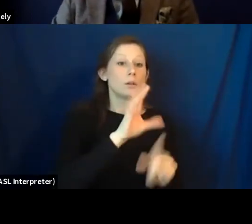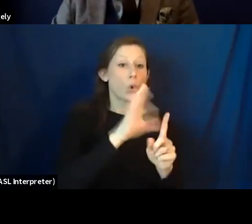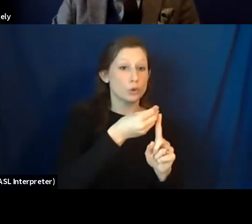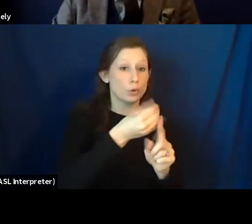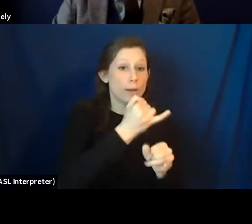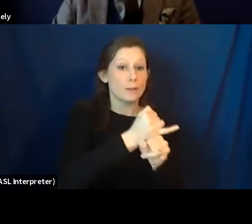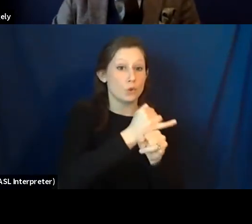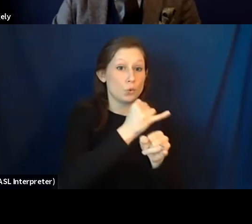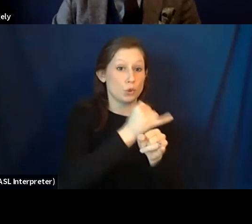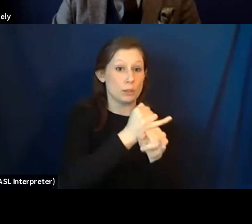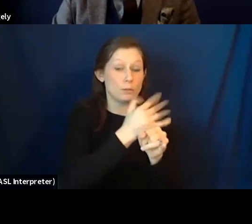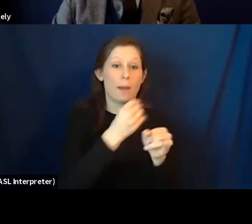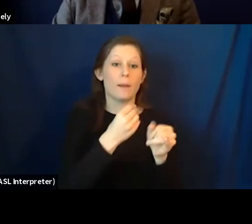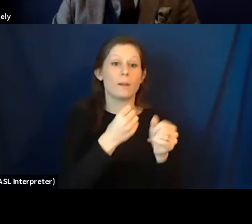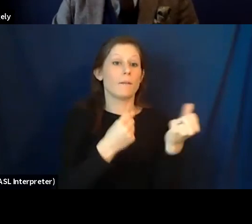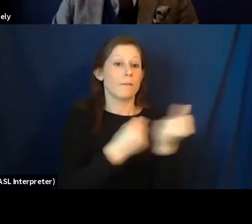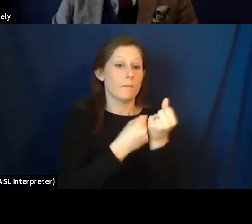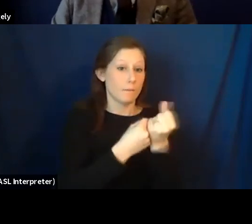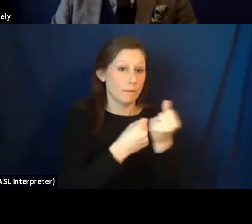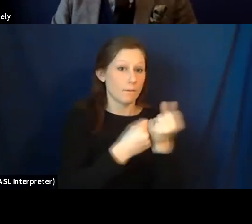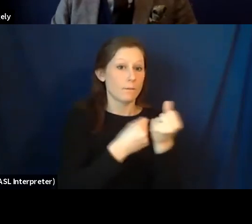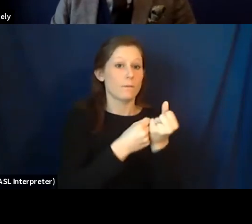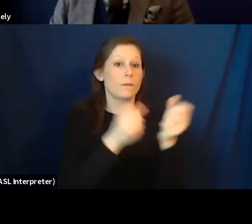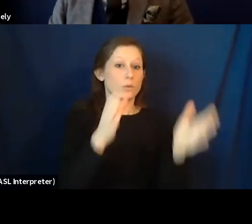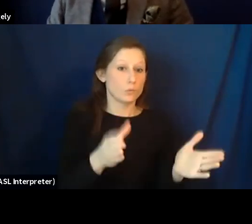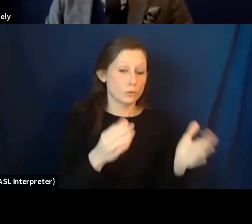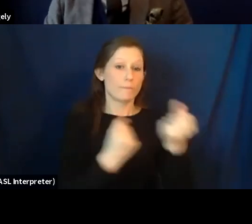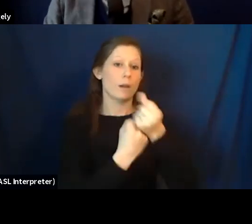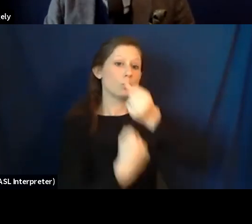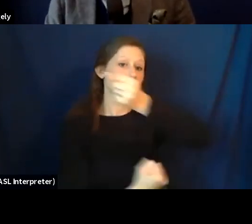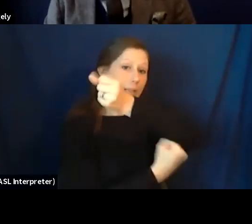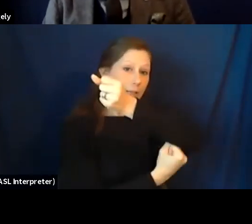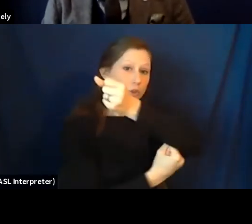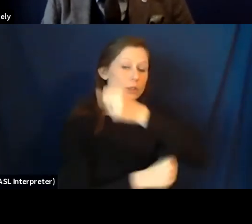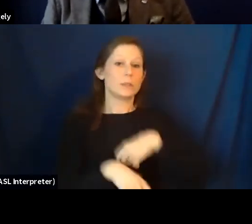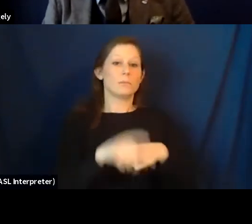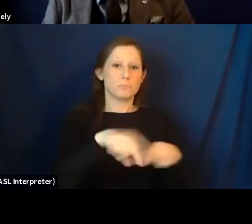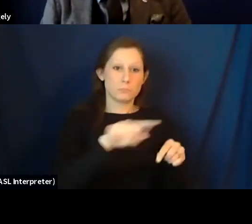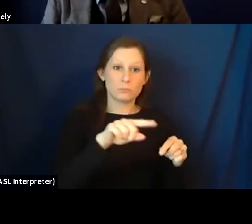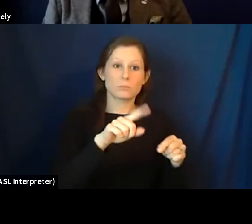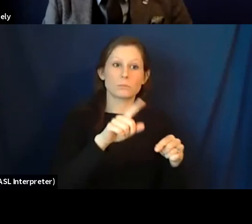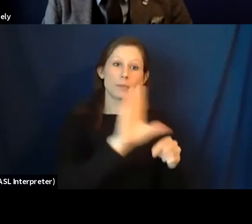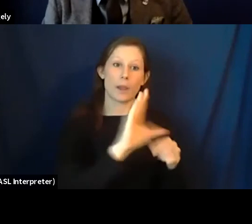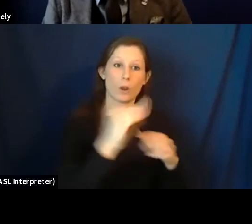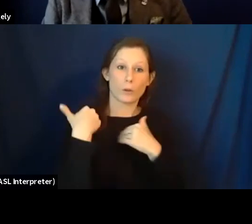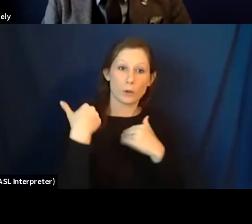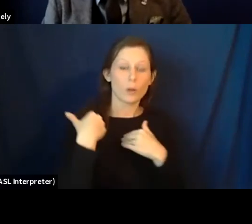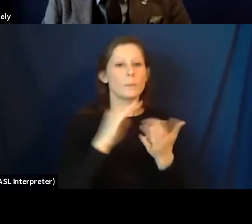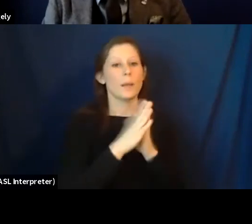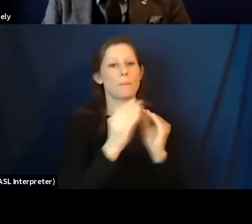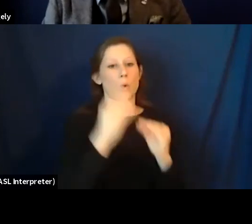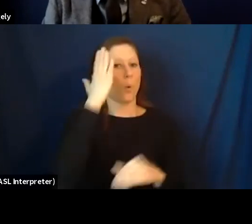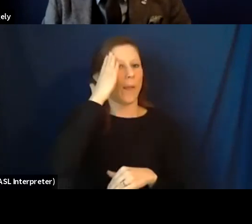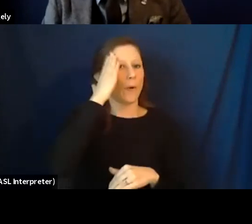and funders and foundations to be more aware of accessibility and to me when i talk about